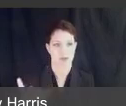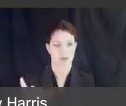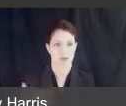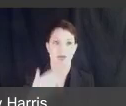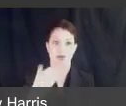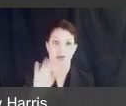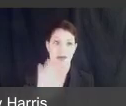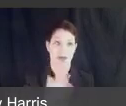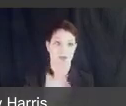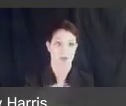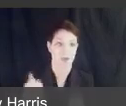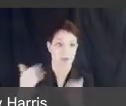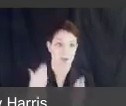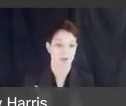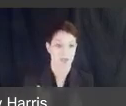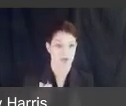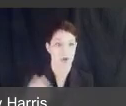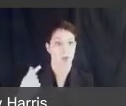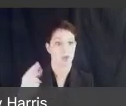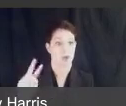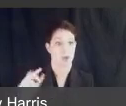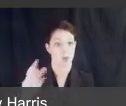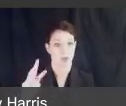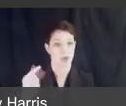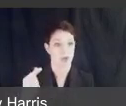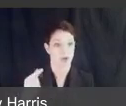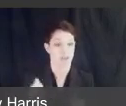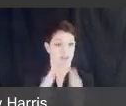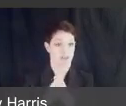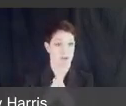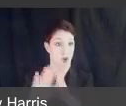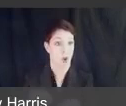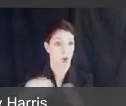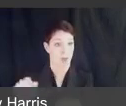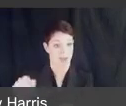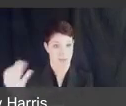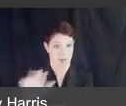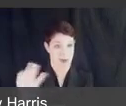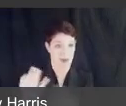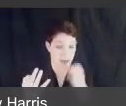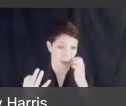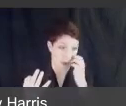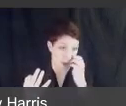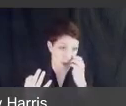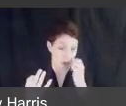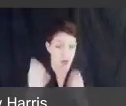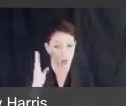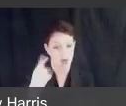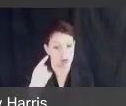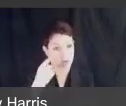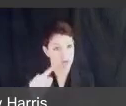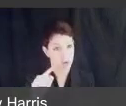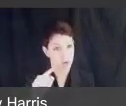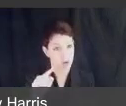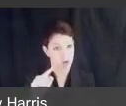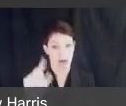When the Willow Grove facility opens on Friday, will it just be offering first doses